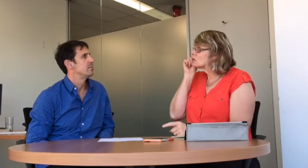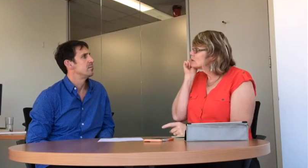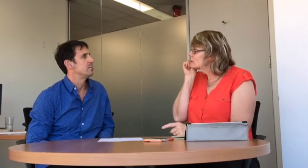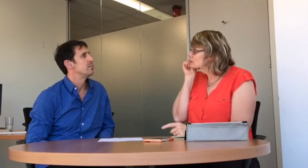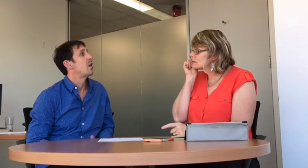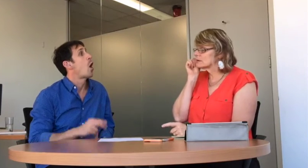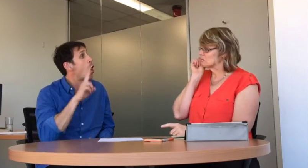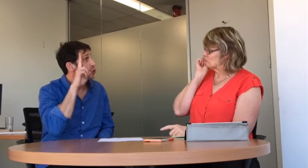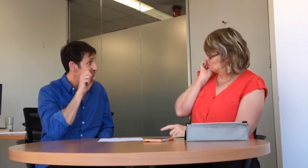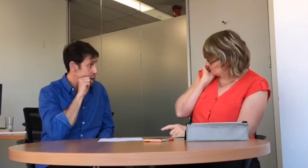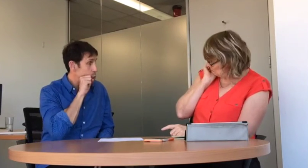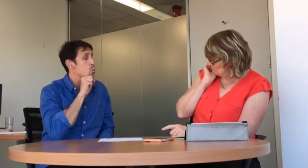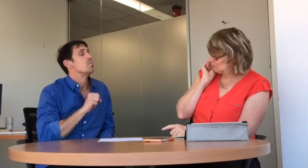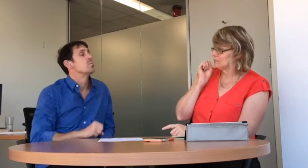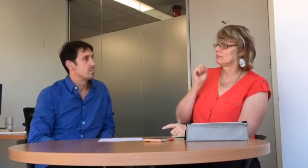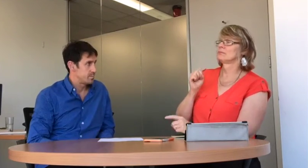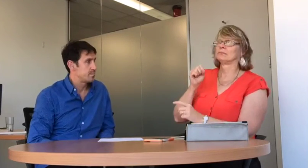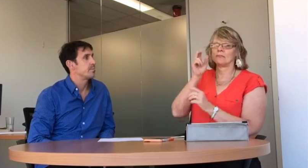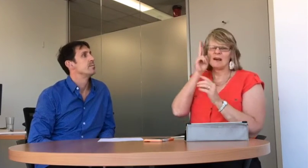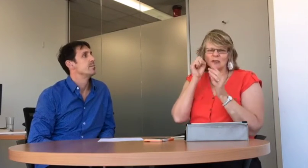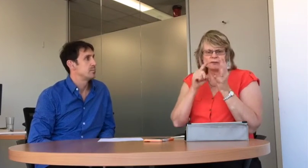for people who had Usher syndrome.